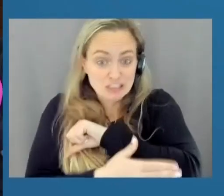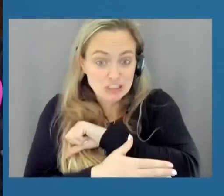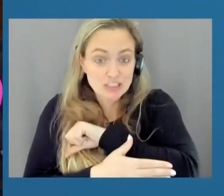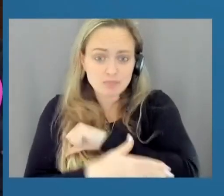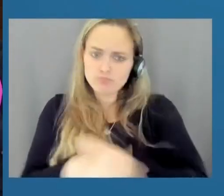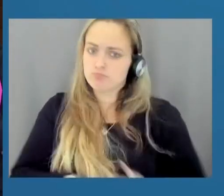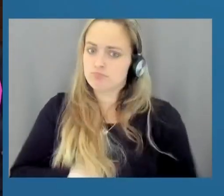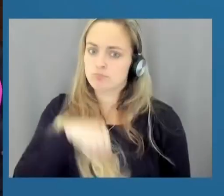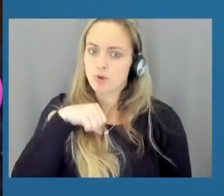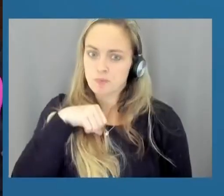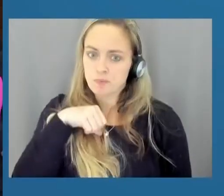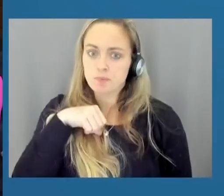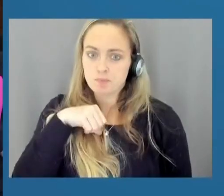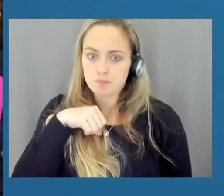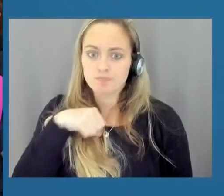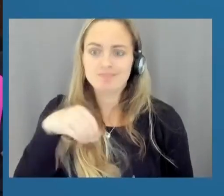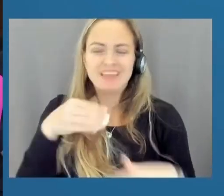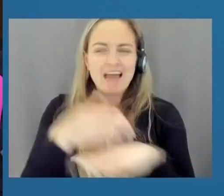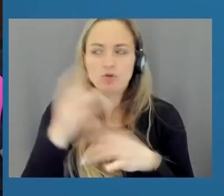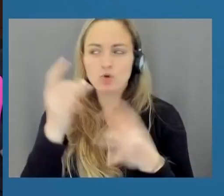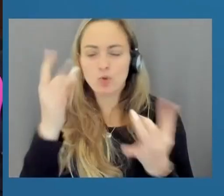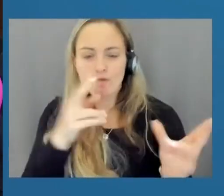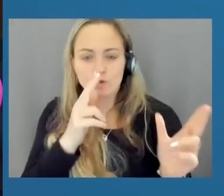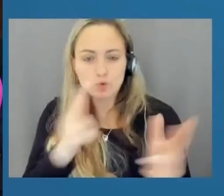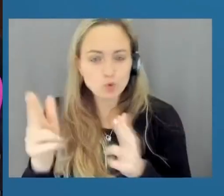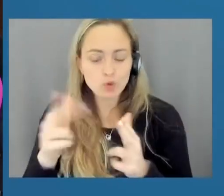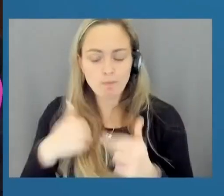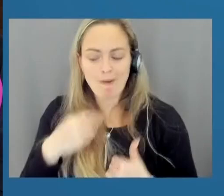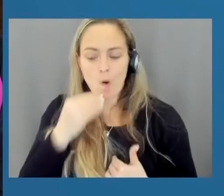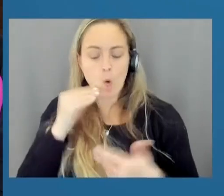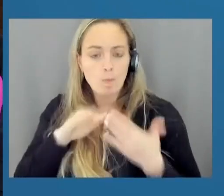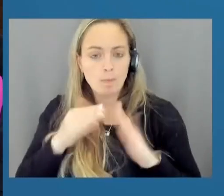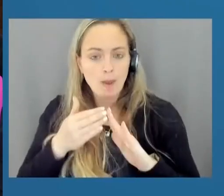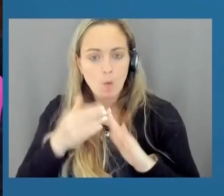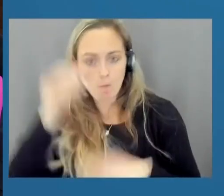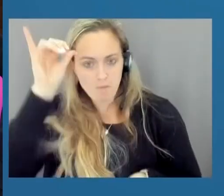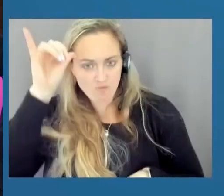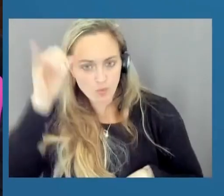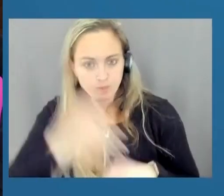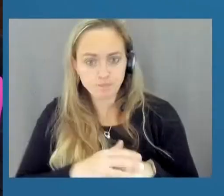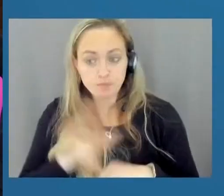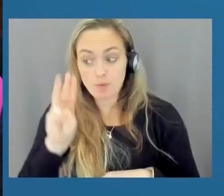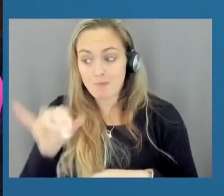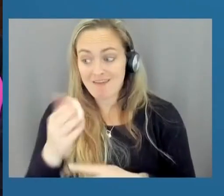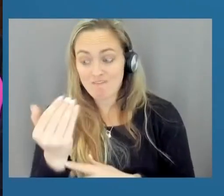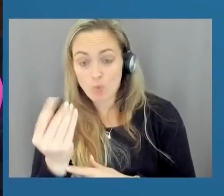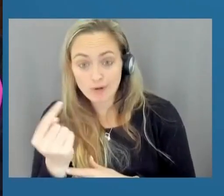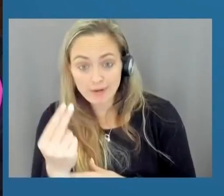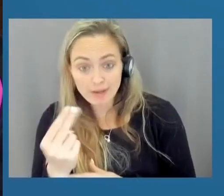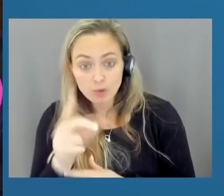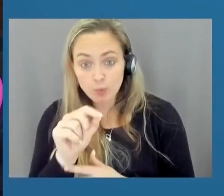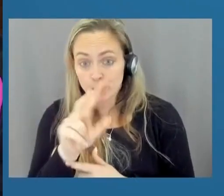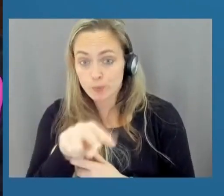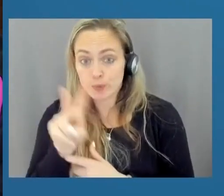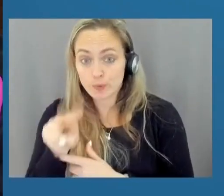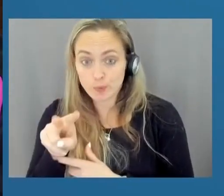particularly after the horrific shooting in my hometown of Buffalo on May 14, 2022 when. Uh, uh,